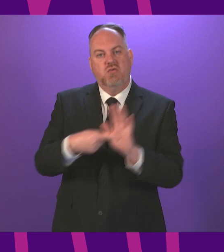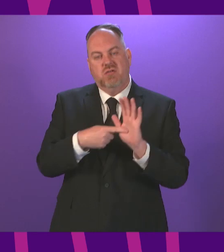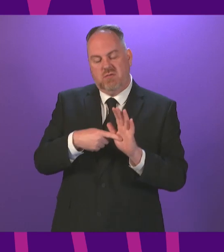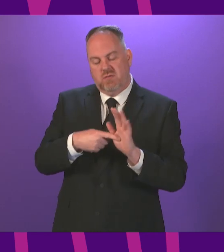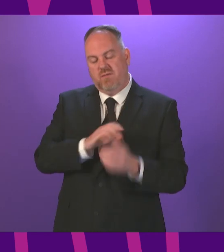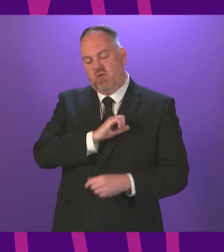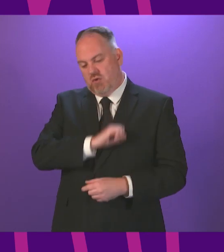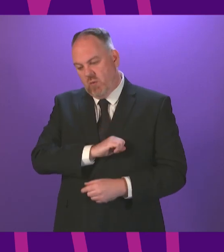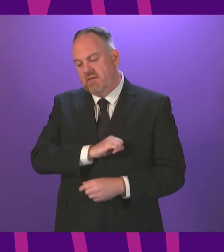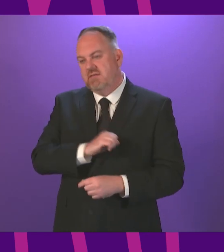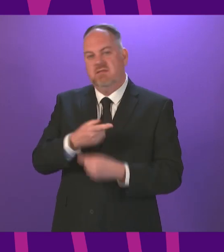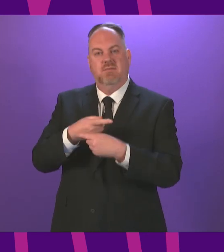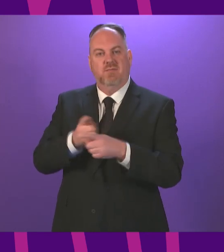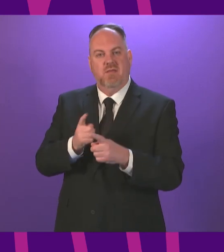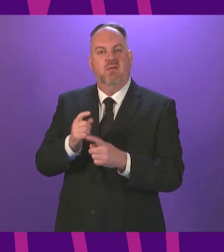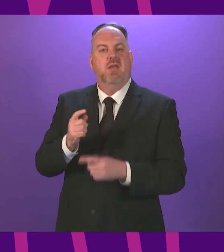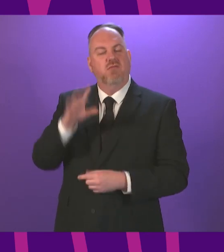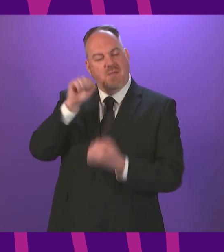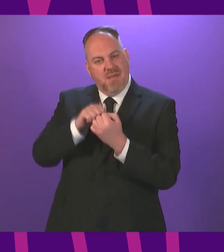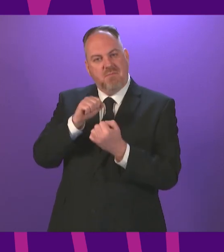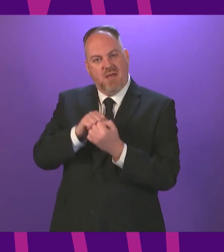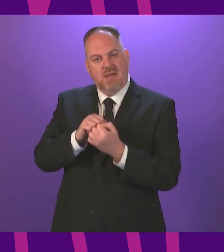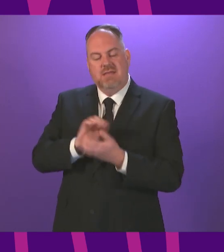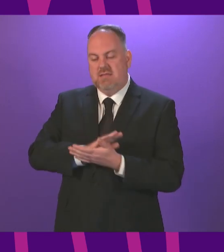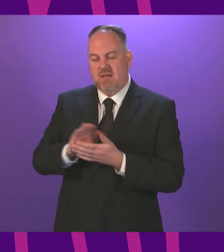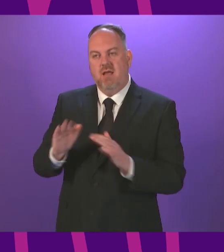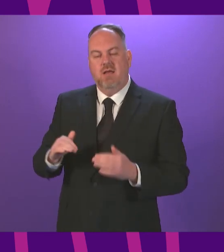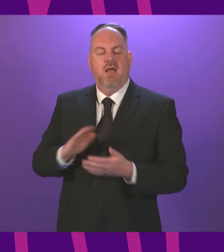of His Royal Highness Prince Philip, the Duke of Edinburgh, and I offer our sincere